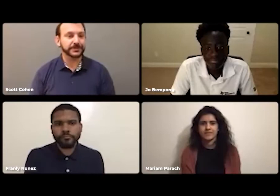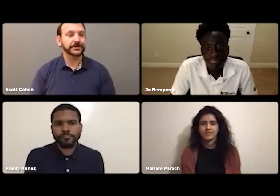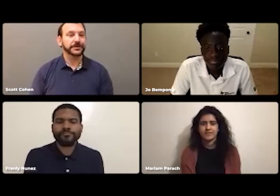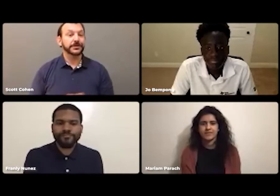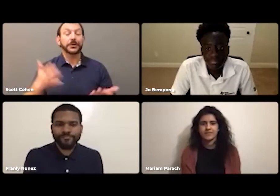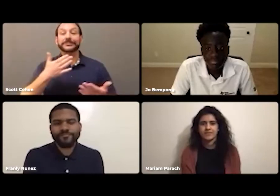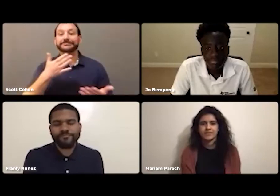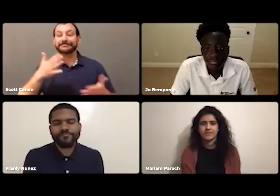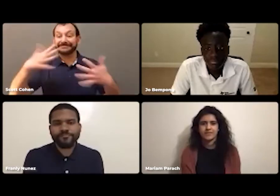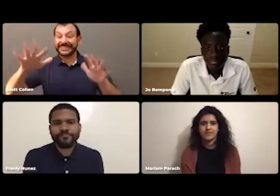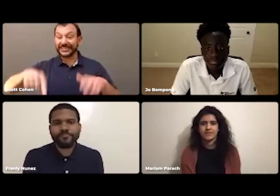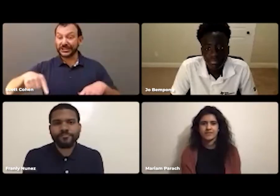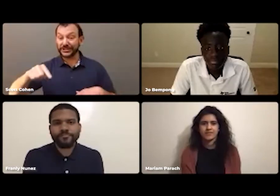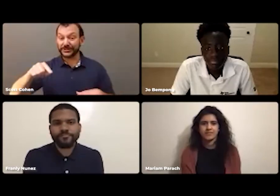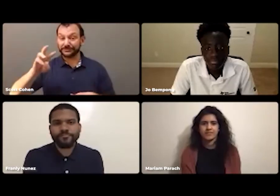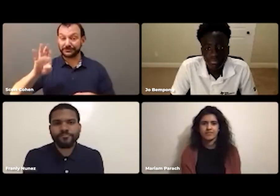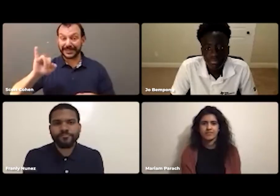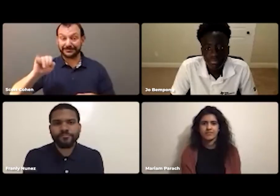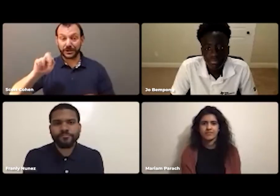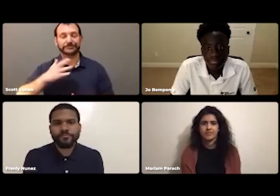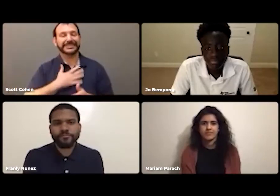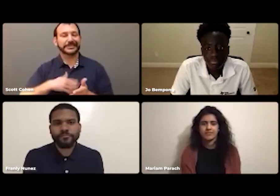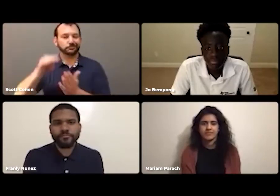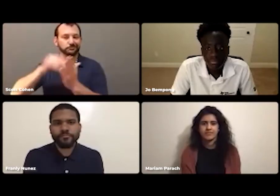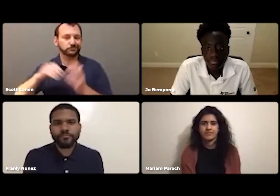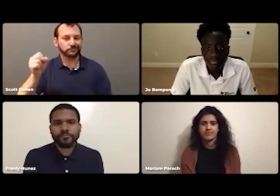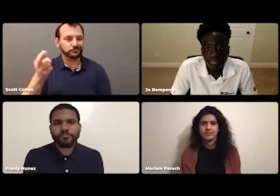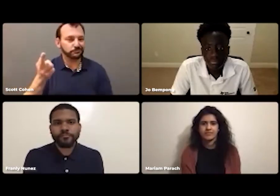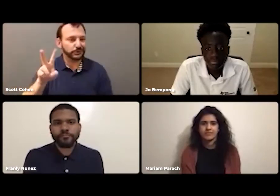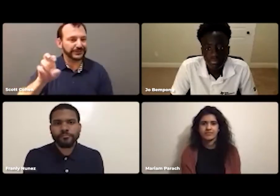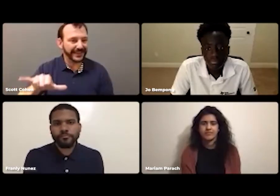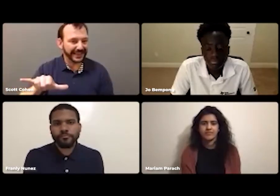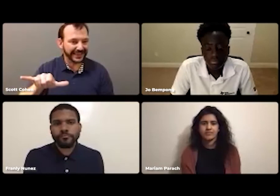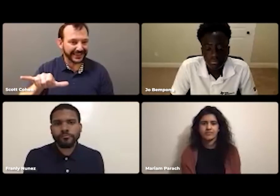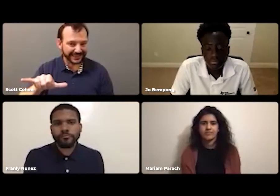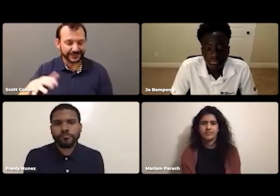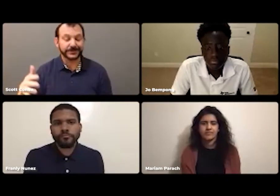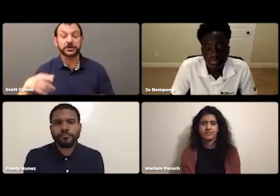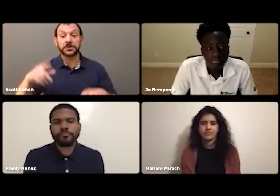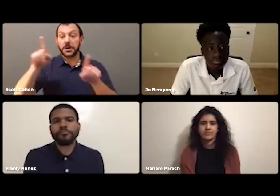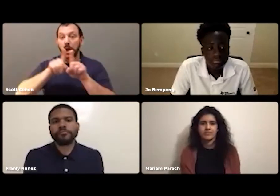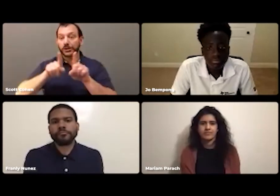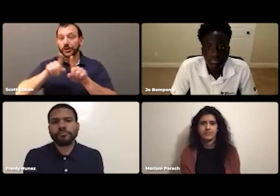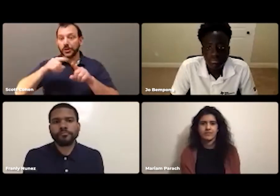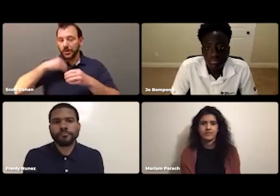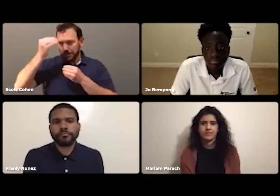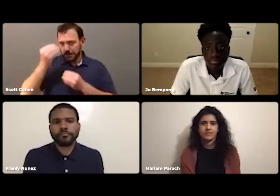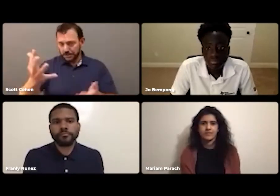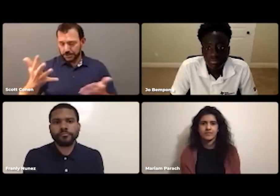We had some tech issues that caused us to run a bit late. We'll have a survey for you.